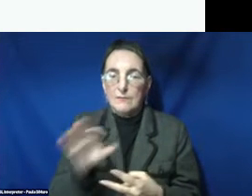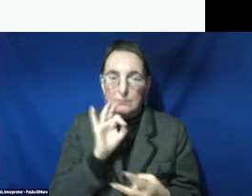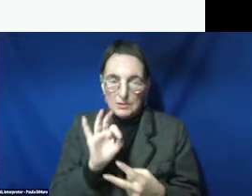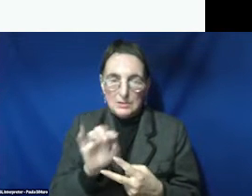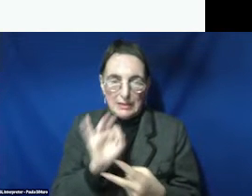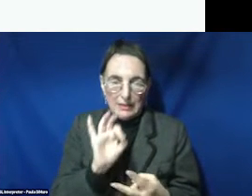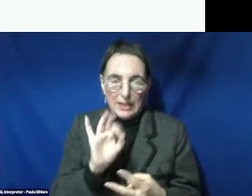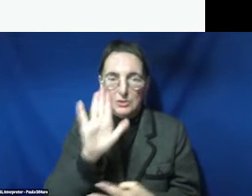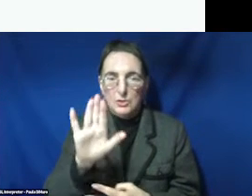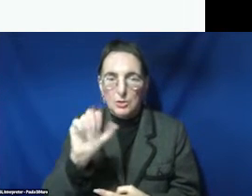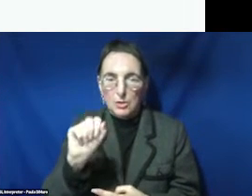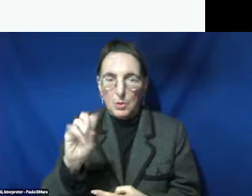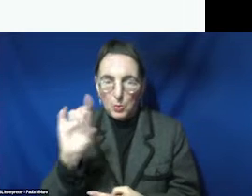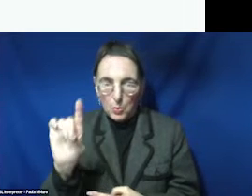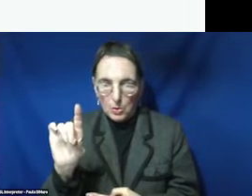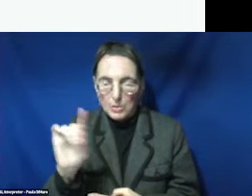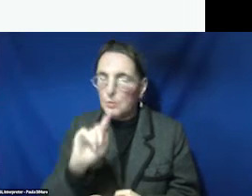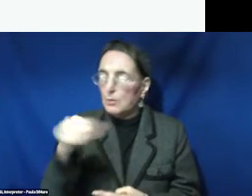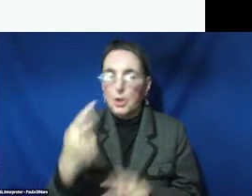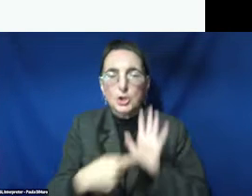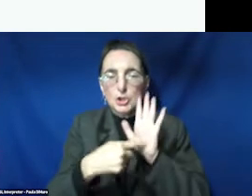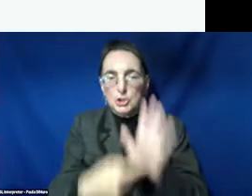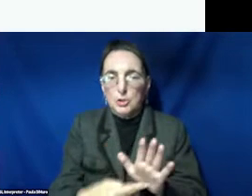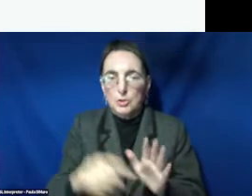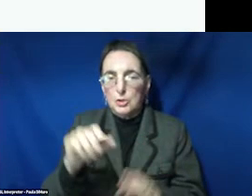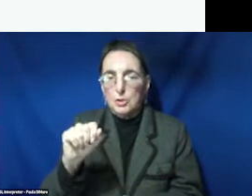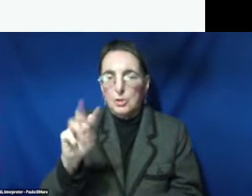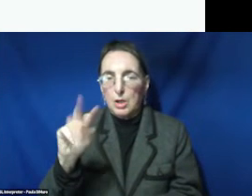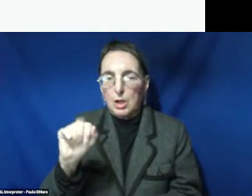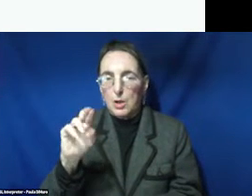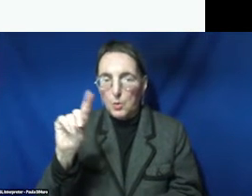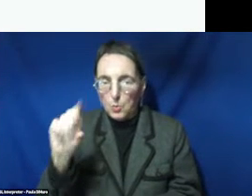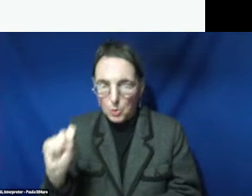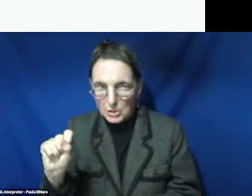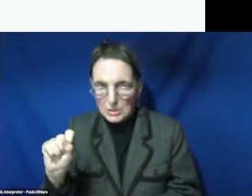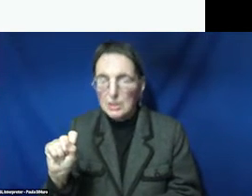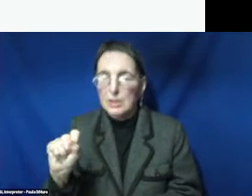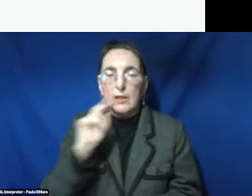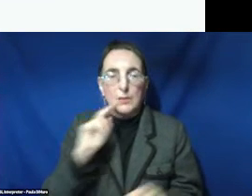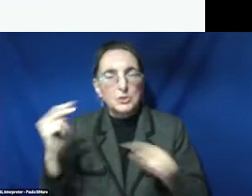So we will only show you awards. So this is, you know, in the perspective of the PI.